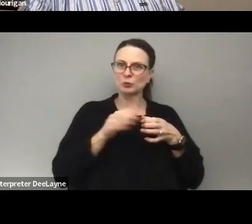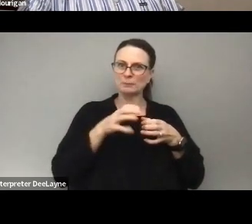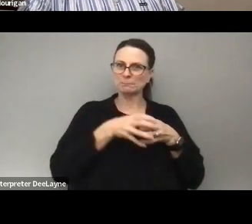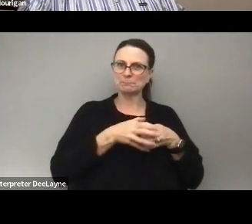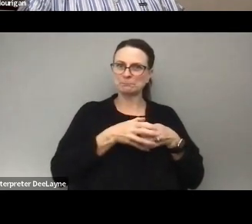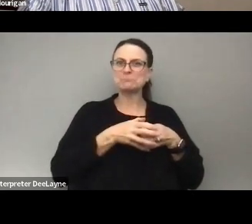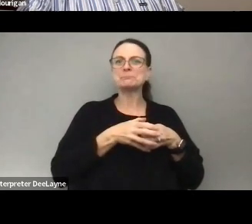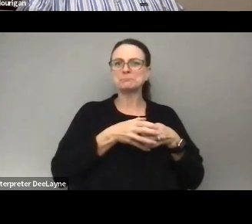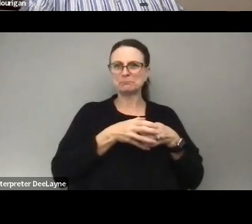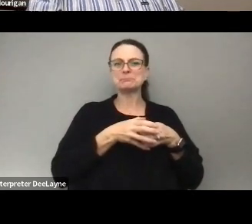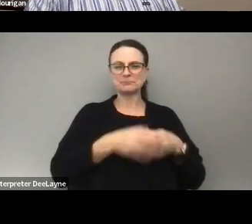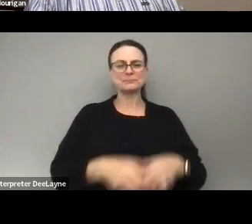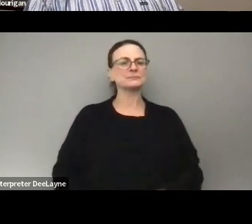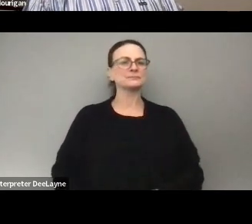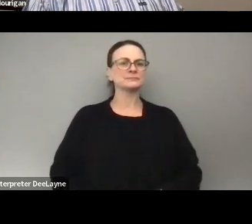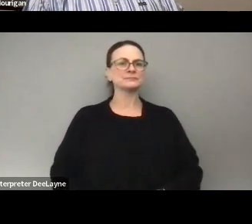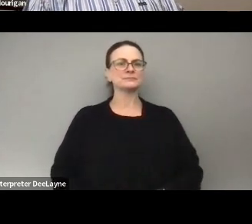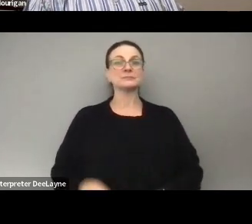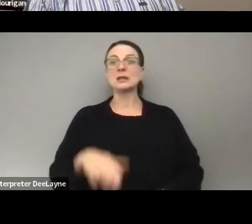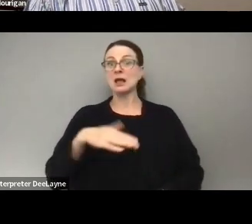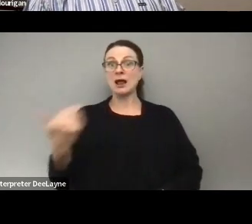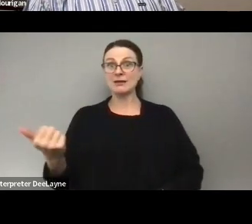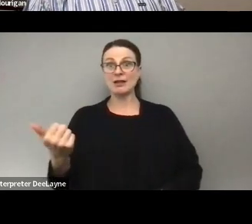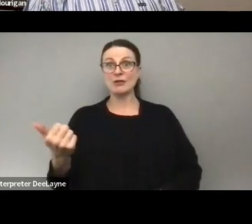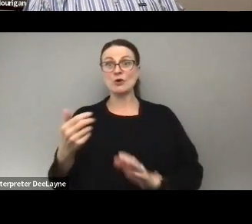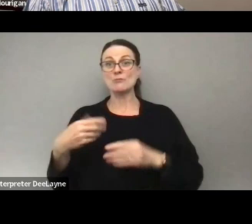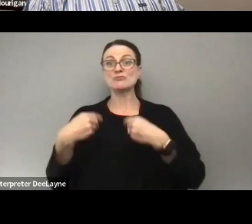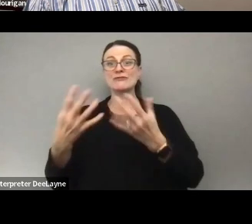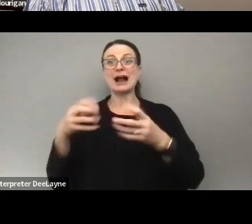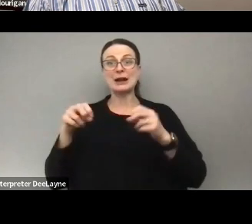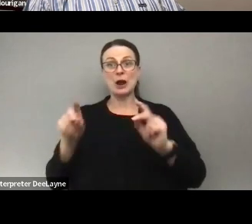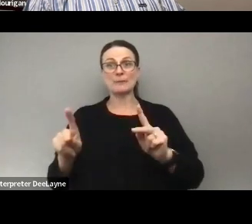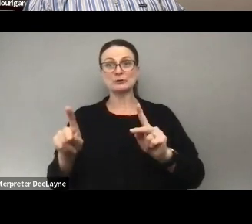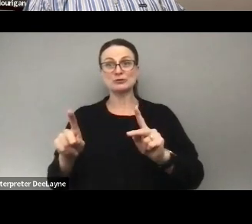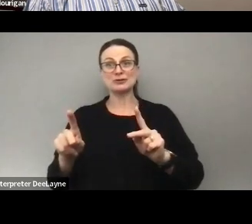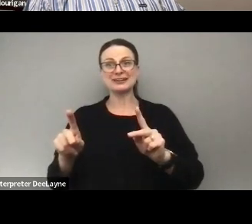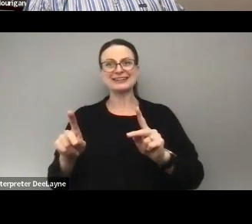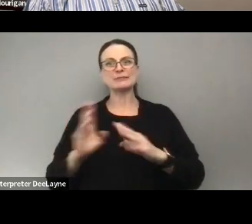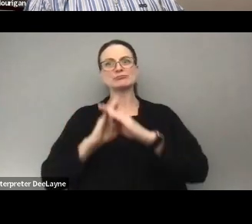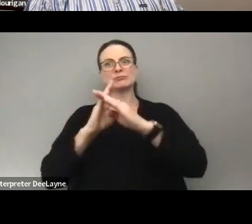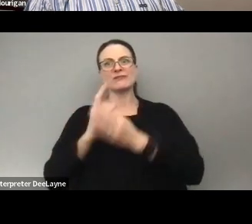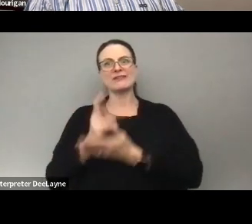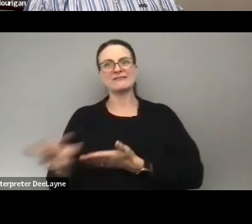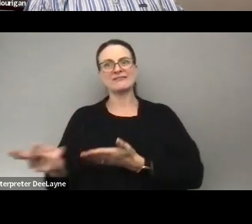Another guideline is to provide opportunities that are fail safe. In other words, when you're trying to start